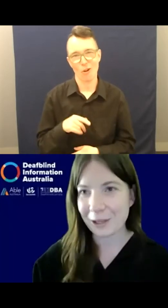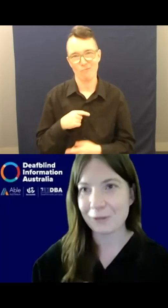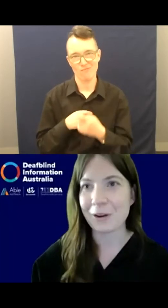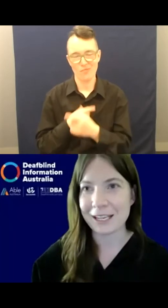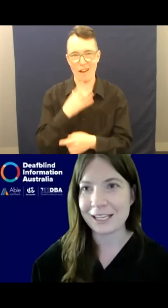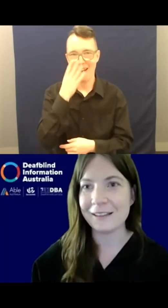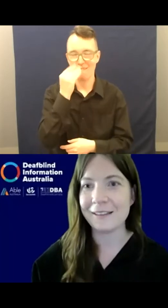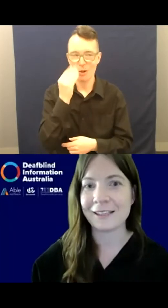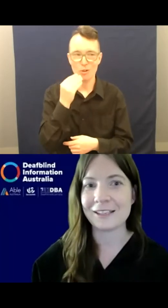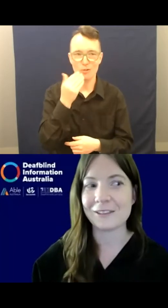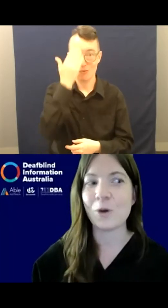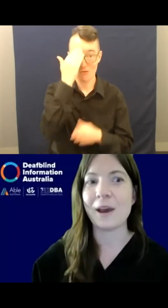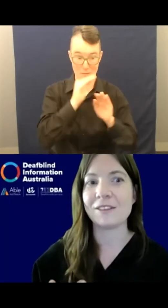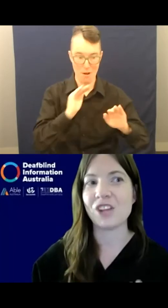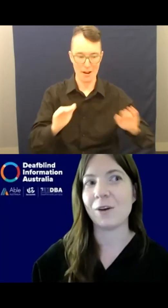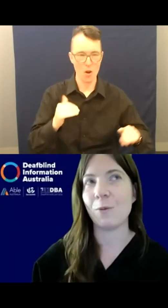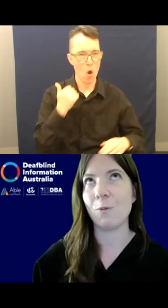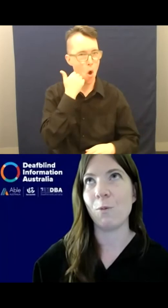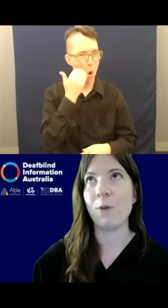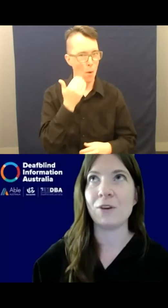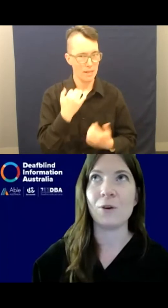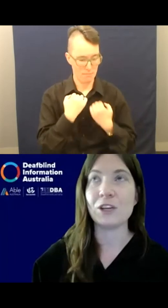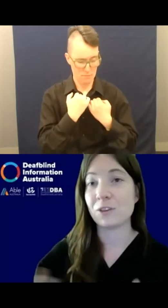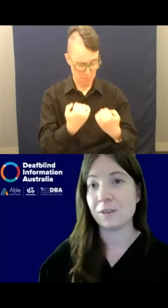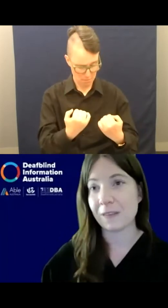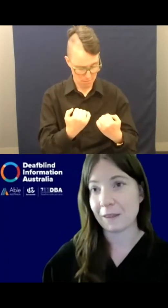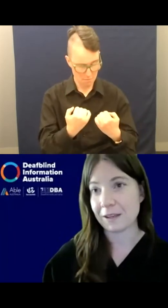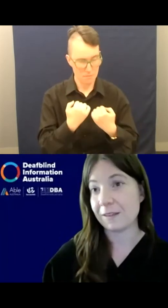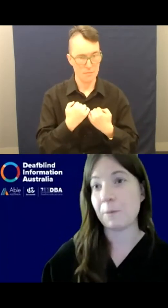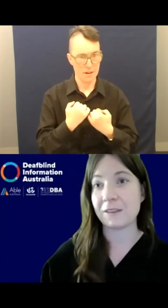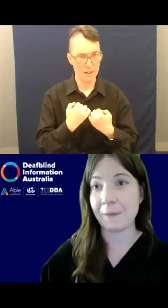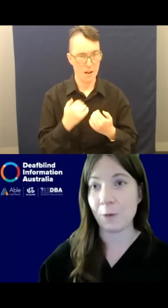own ideas and just always check when you're introducing someone to something why you’re